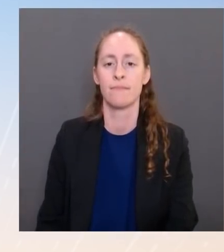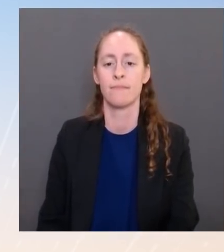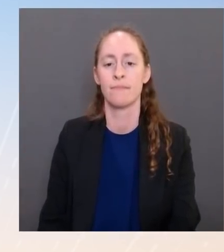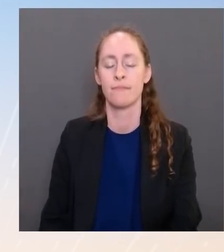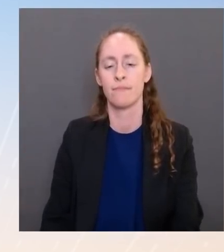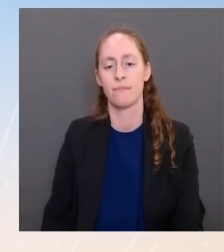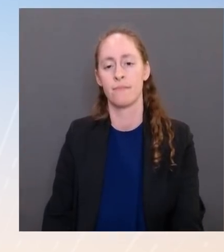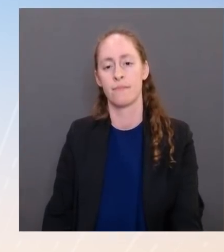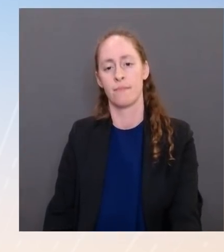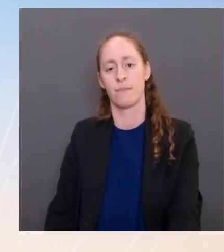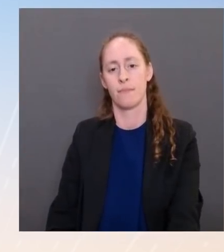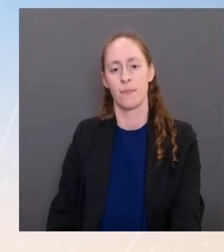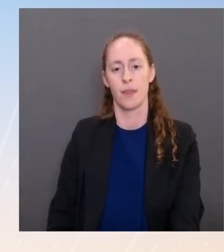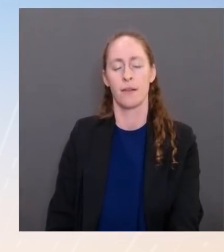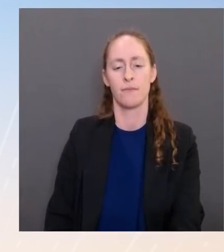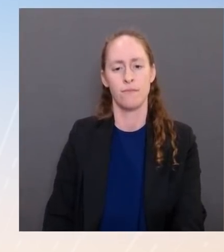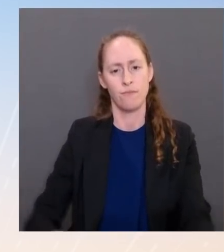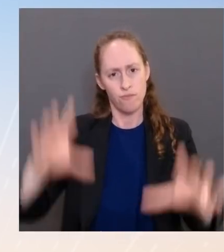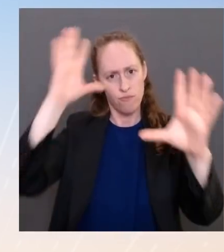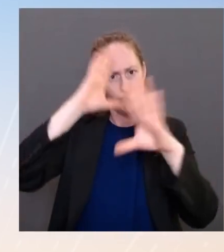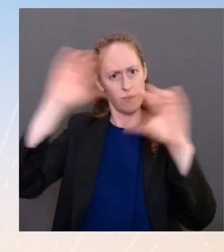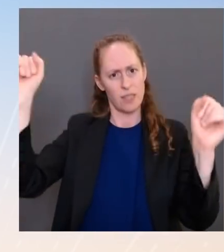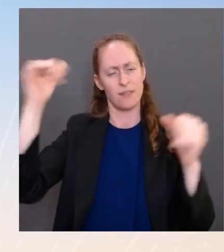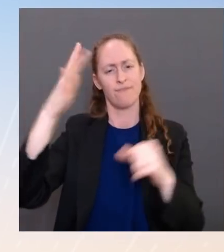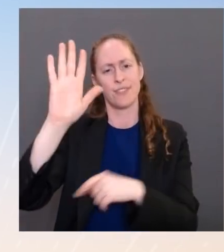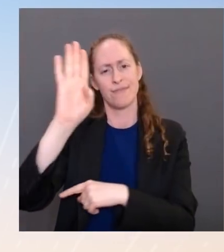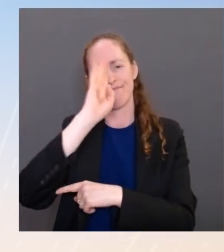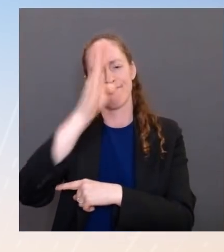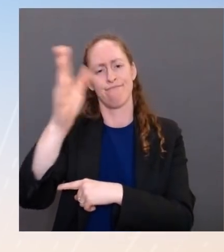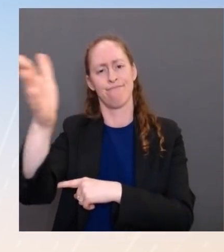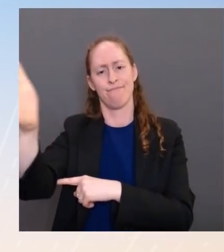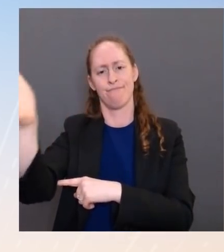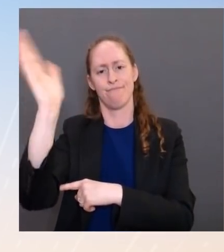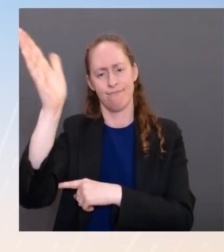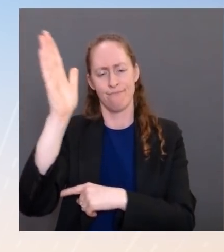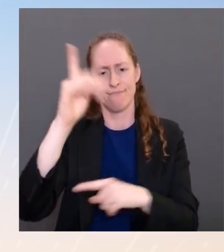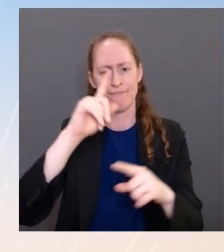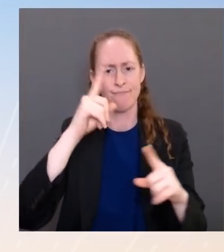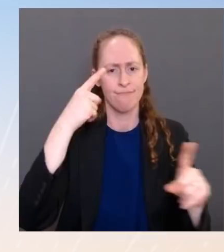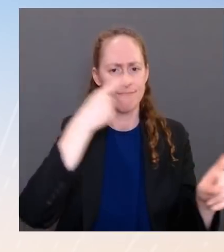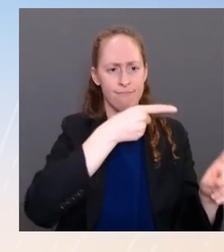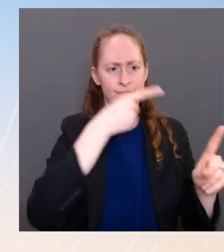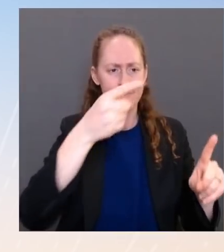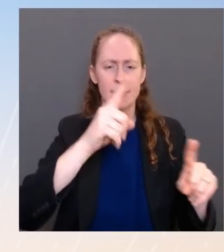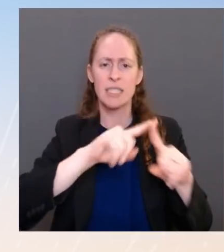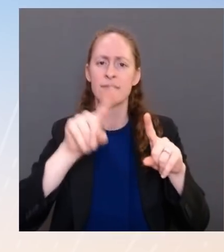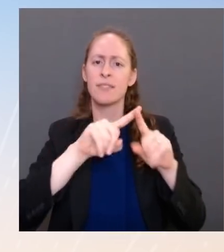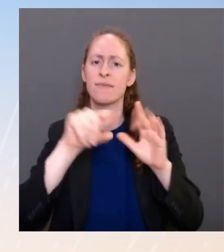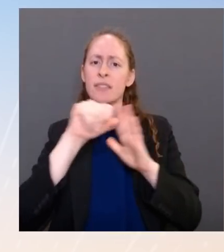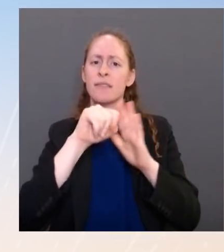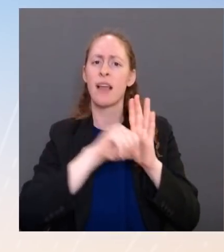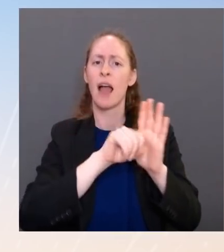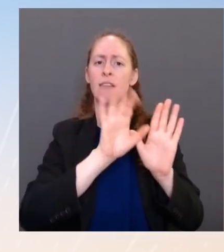The Press: Voting rights especially. But last year, he supported calls for Major League Baseball to move the All-Star Game out of Georgia because of their voting laws.